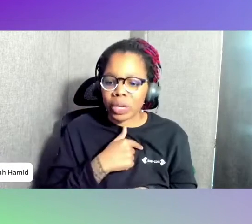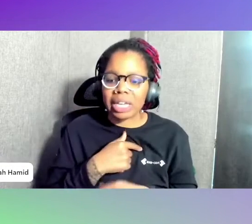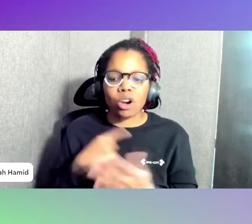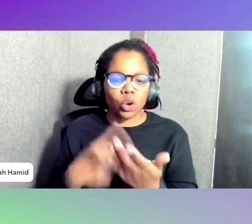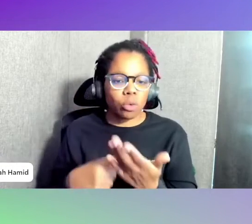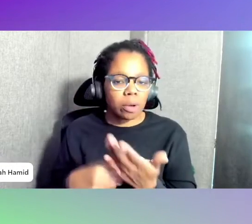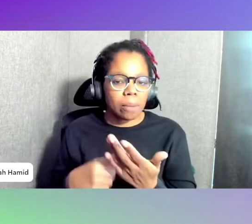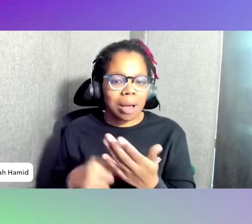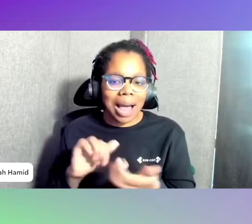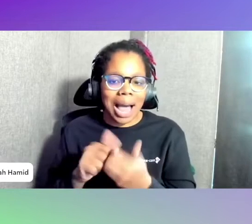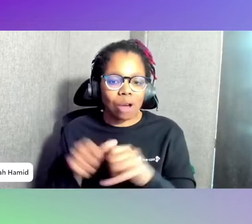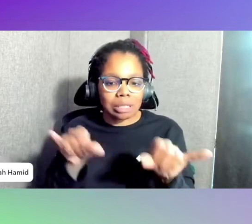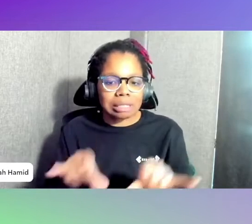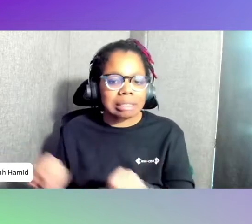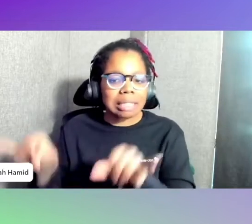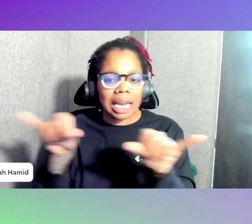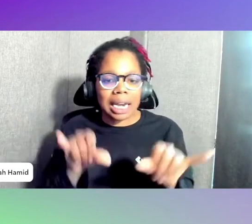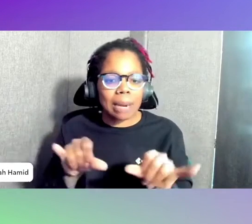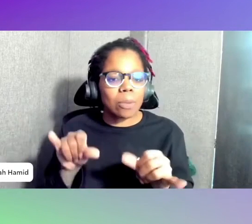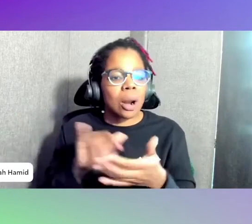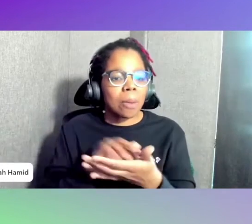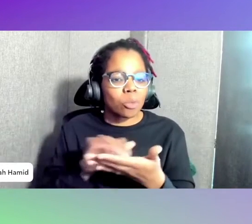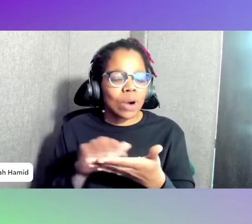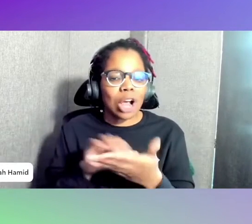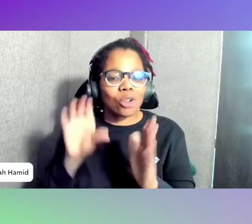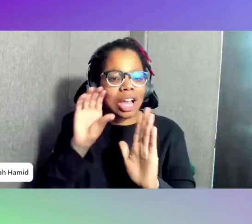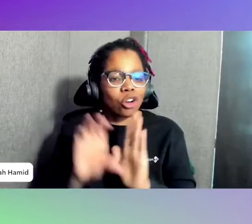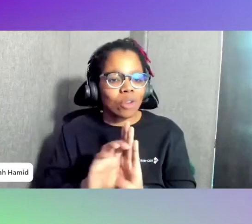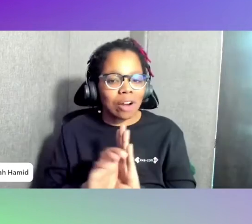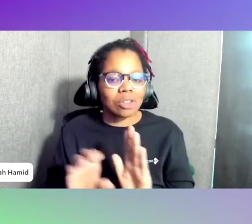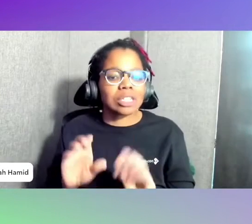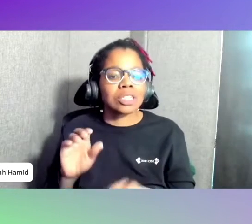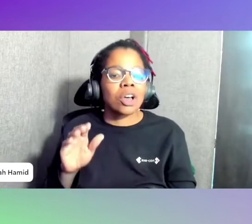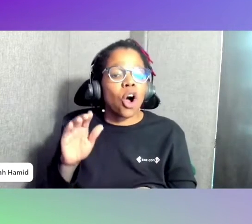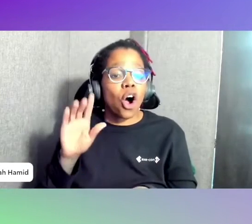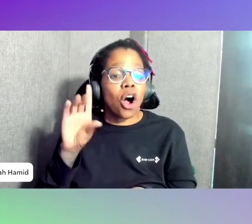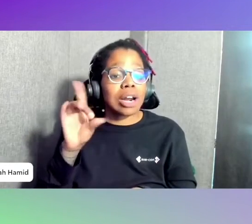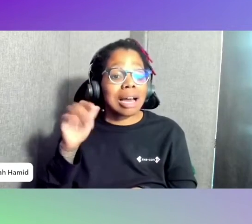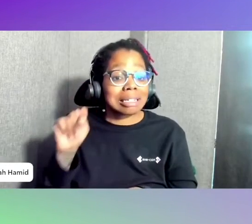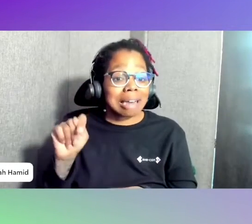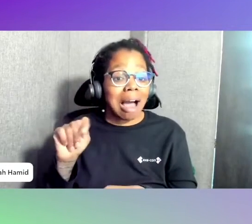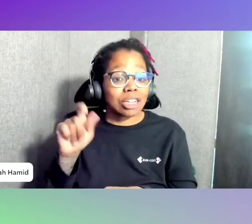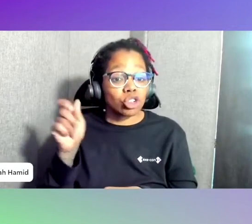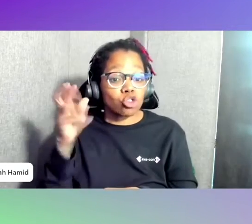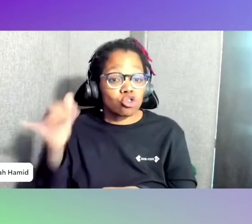member of the task force where we are talking about